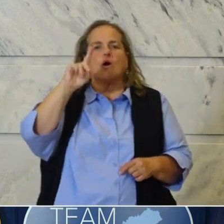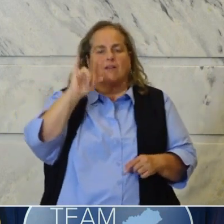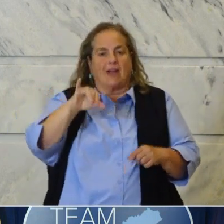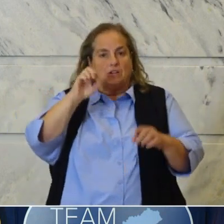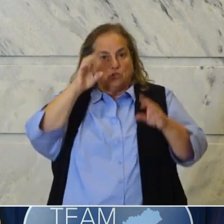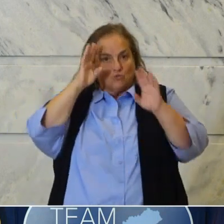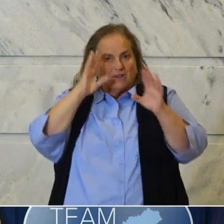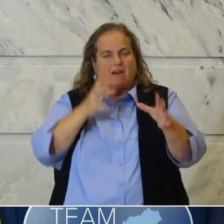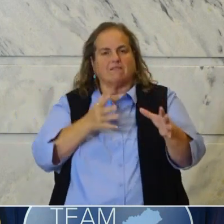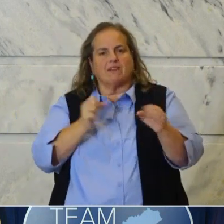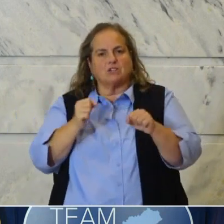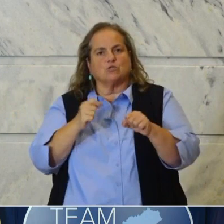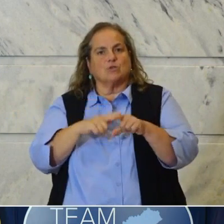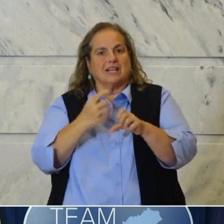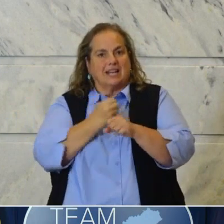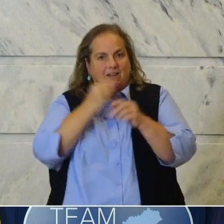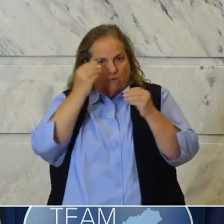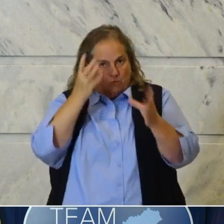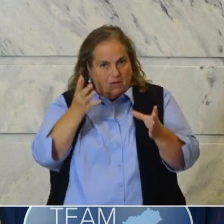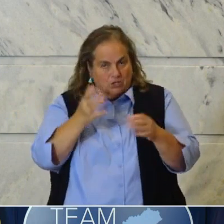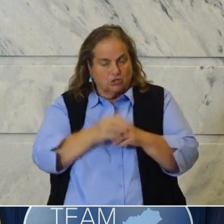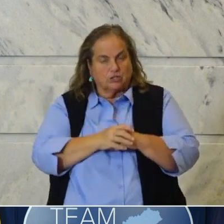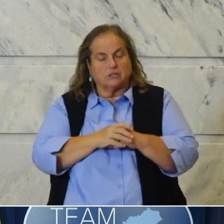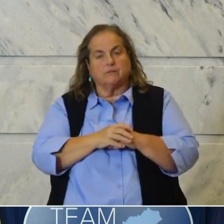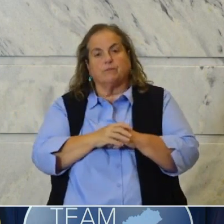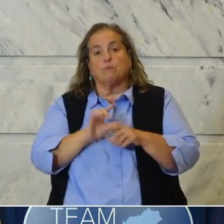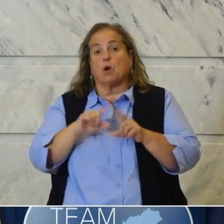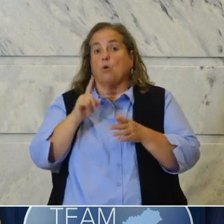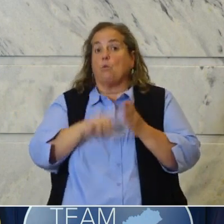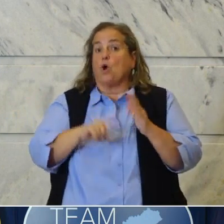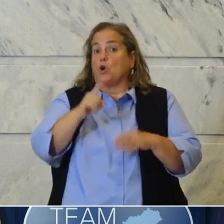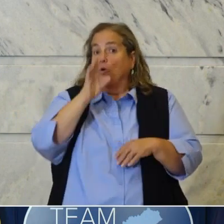information you're going to see here. But what you'll see is that there are